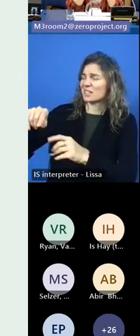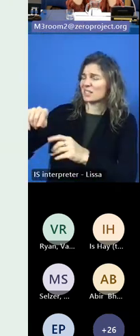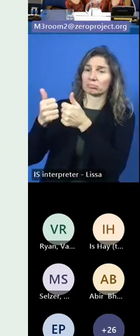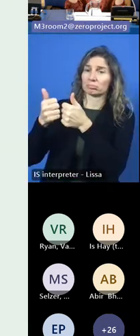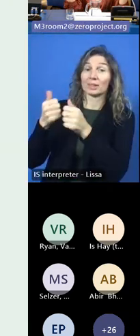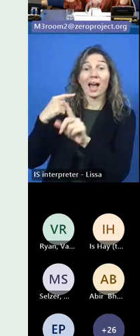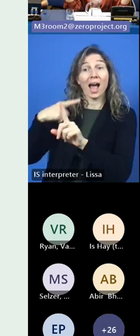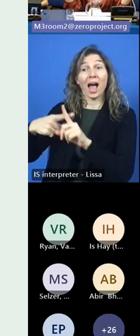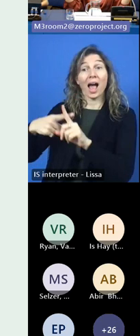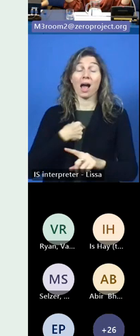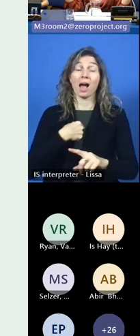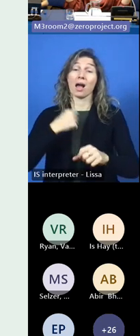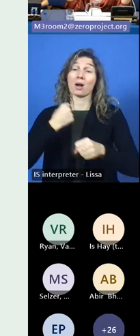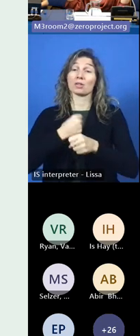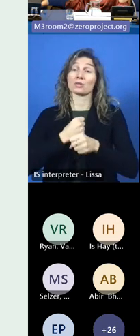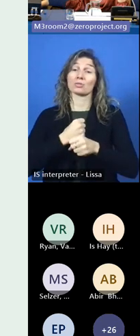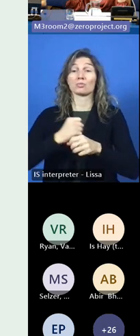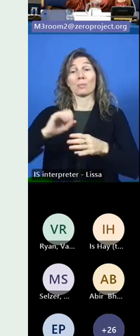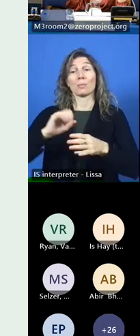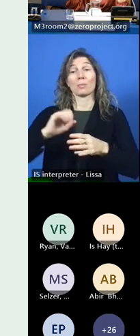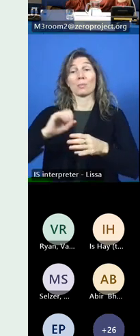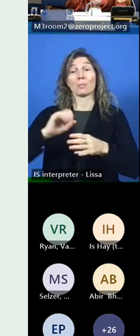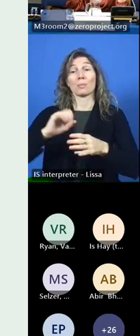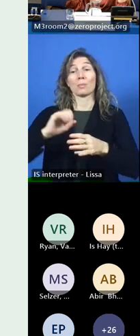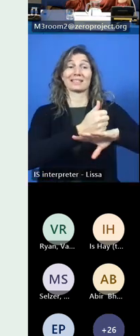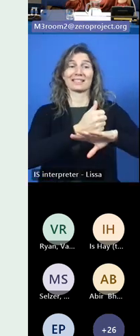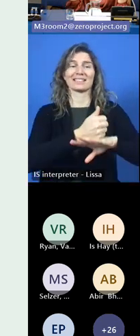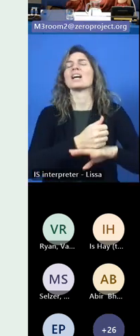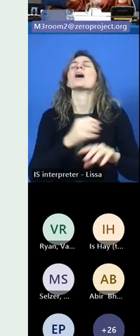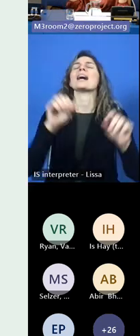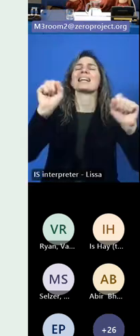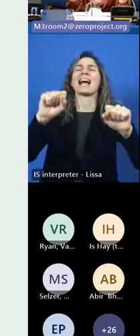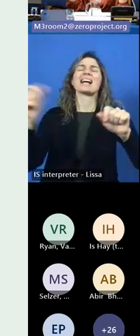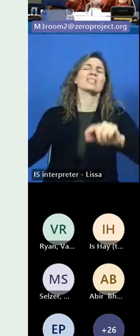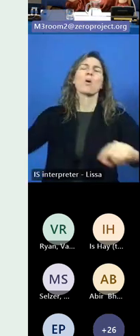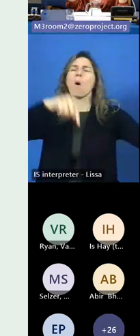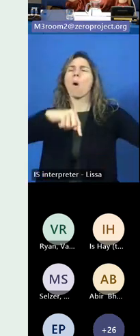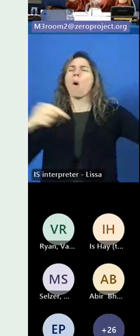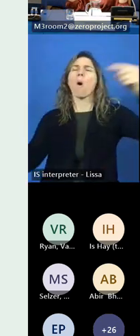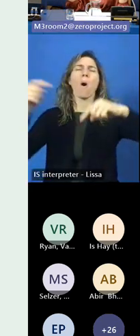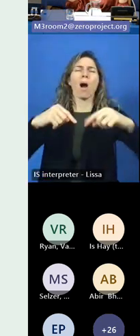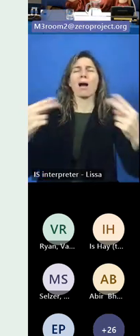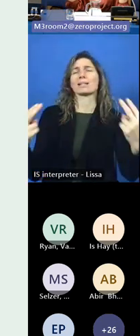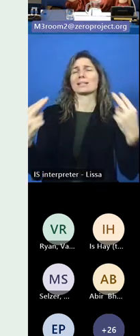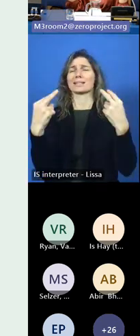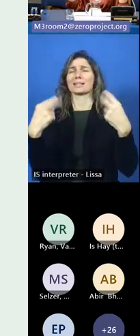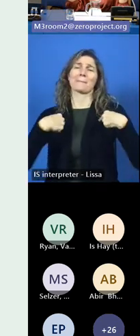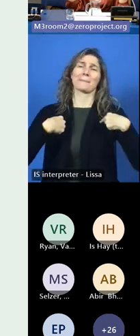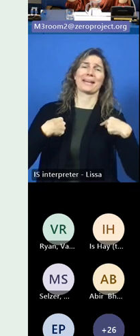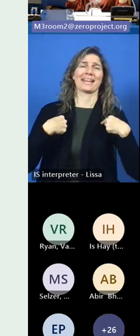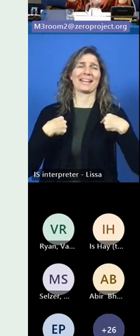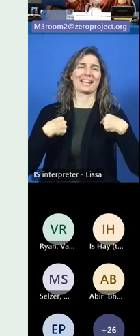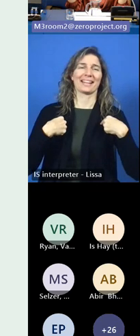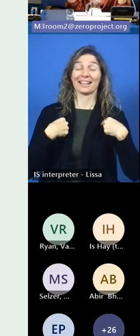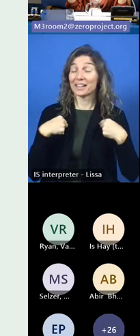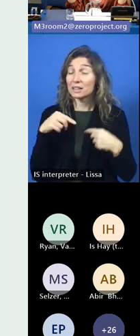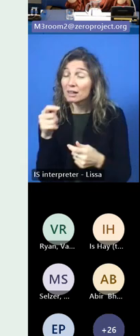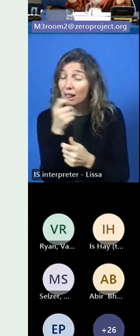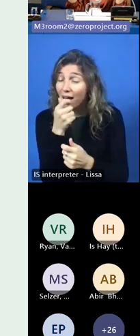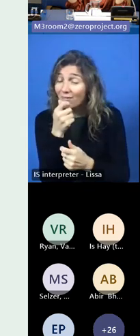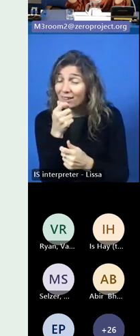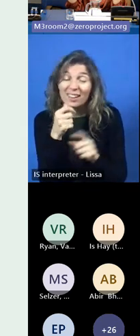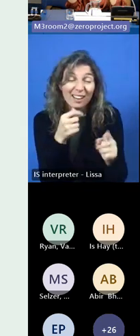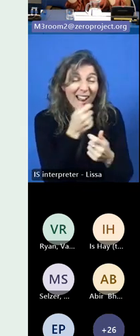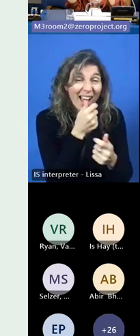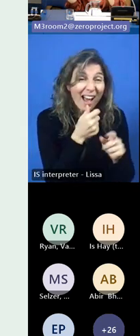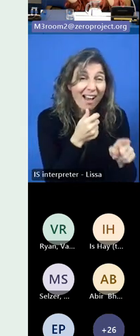as much as I'm sure you are all here to see me. I heard you laughing, it's OK. My ego will get over